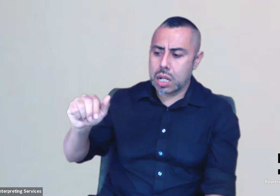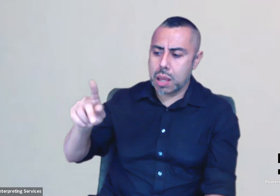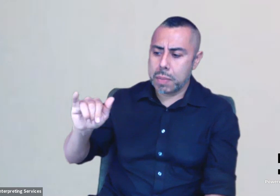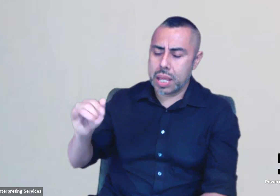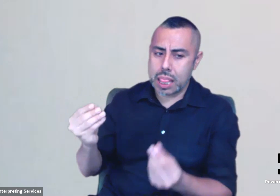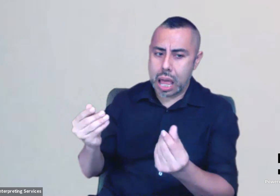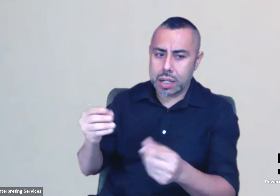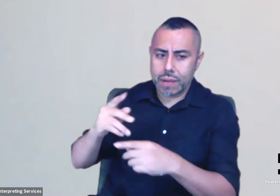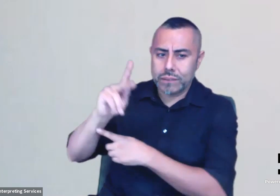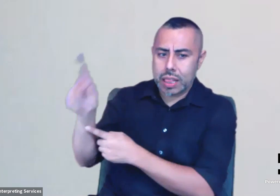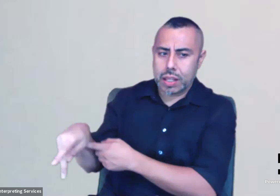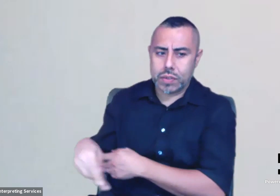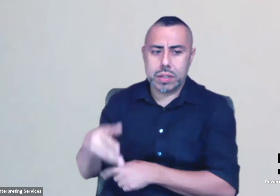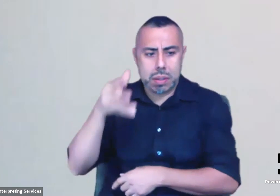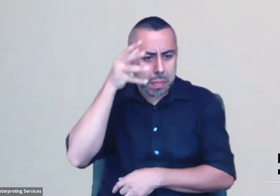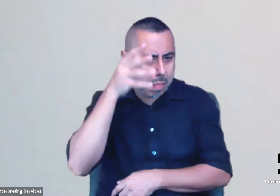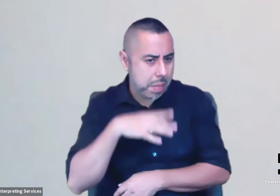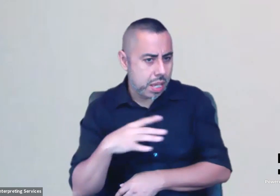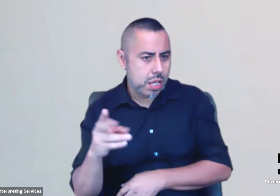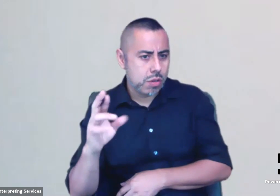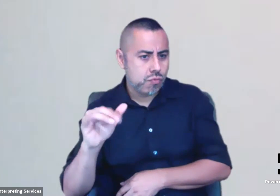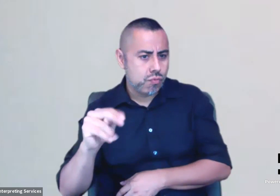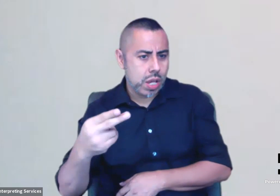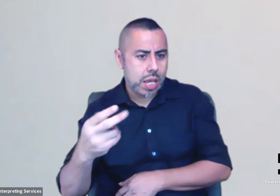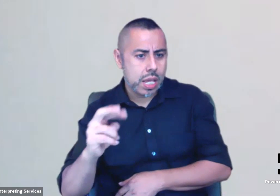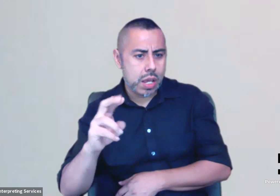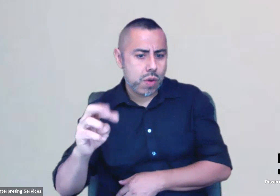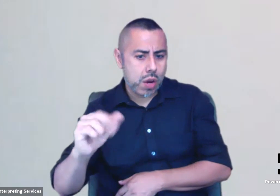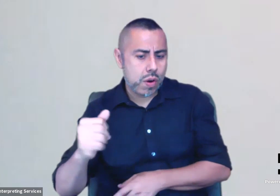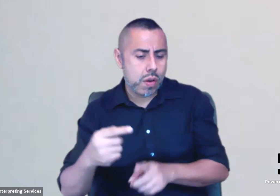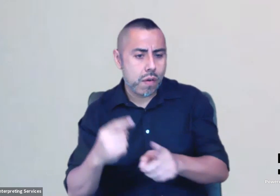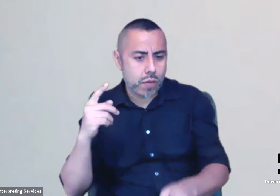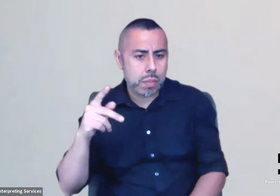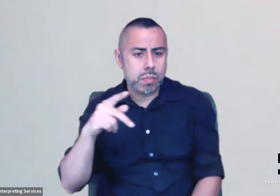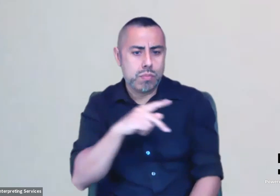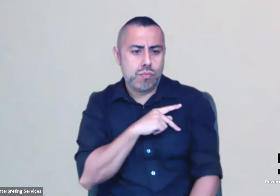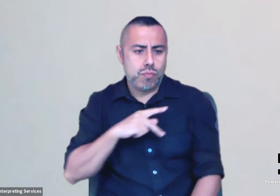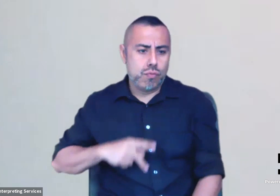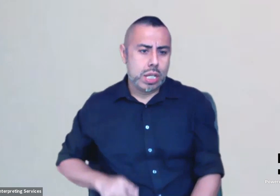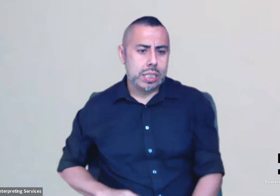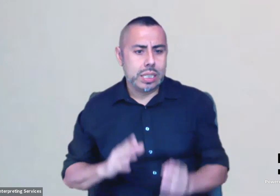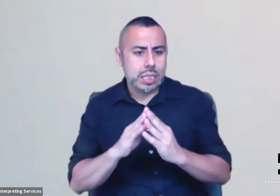Brian Herrara calling from Princeton, New Jersey, also in Leni Lenape ancestral lands.